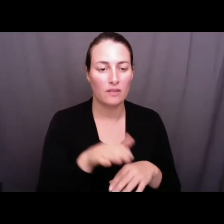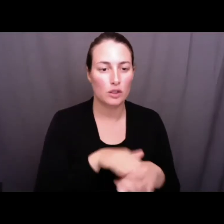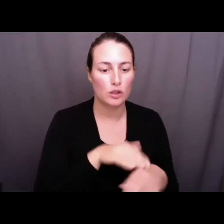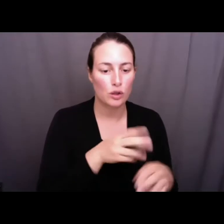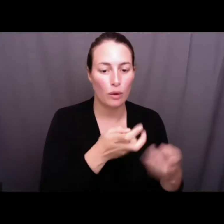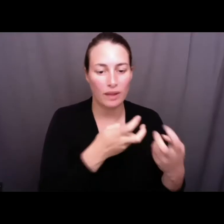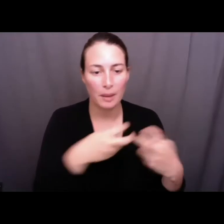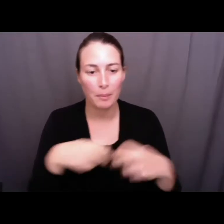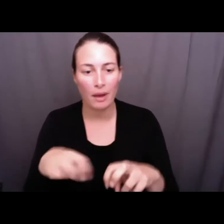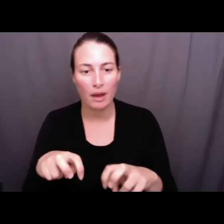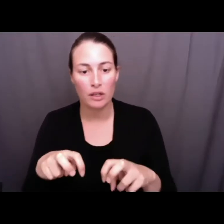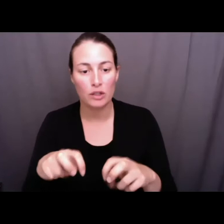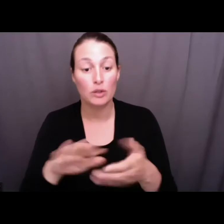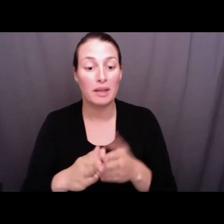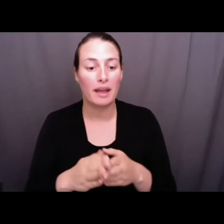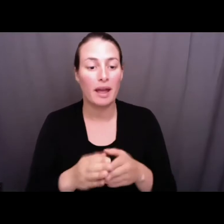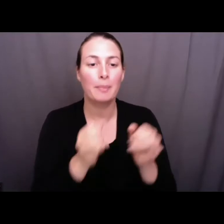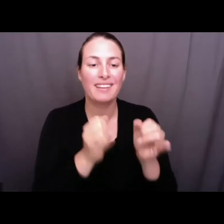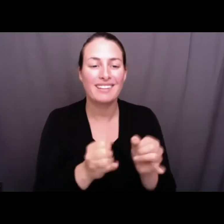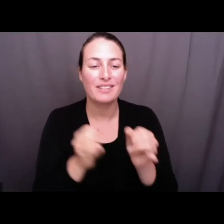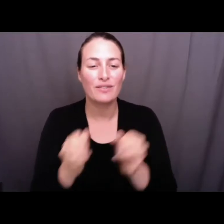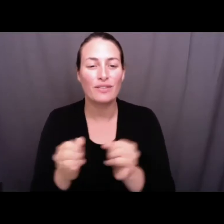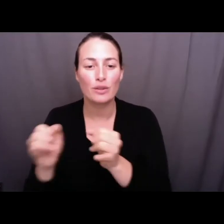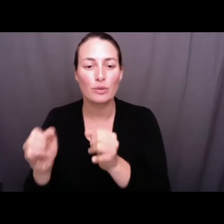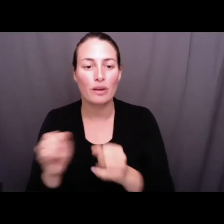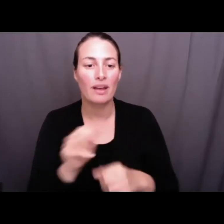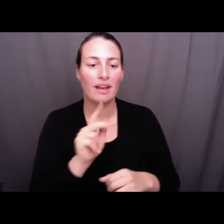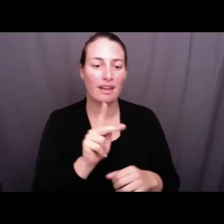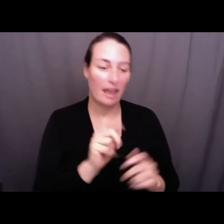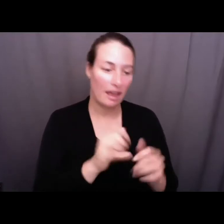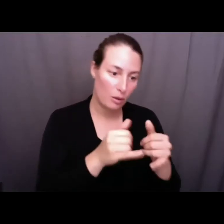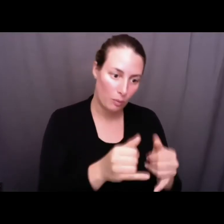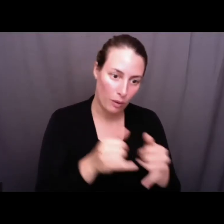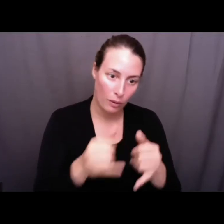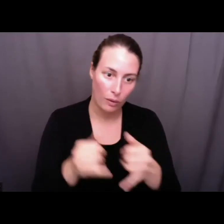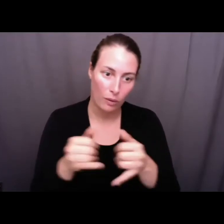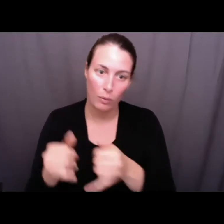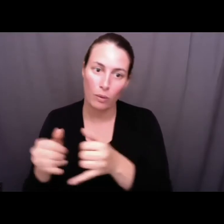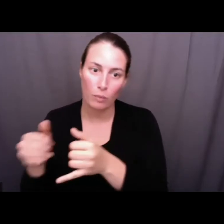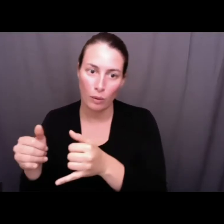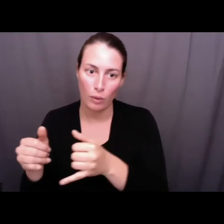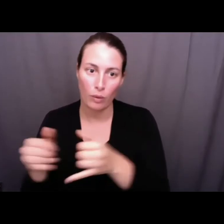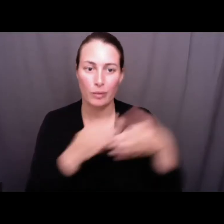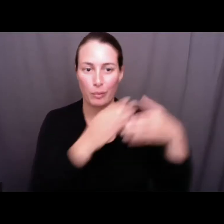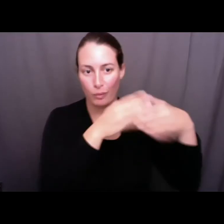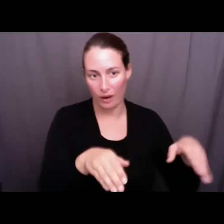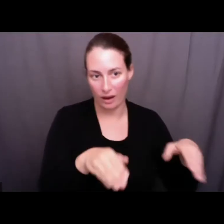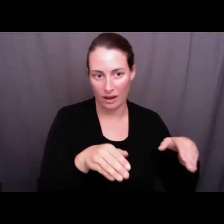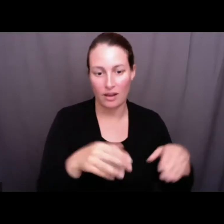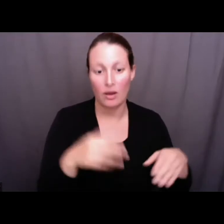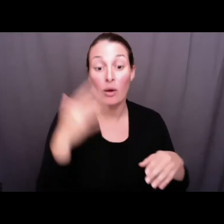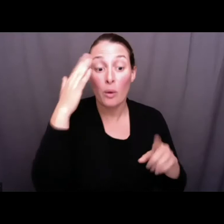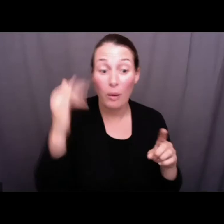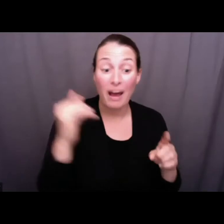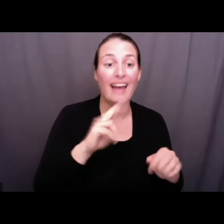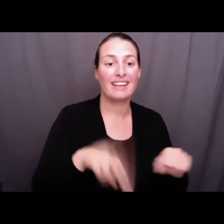individual K awards as a result of that these findings from the National Academy. So we’re